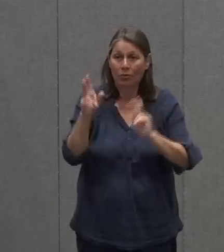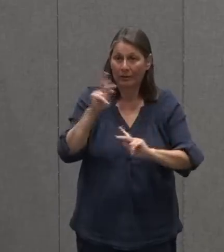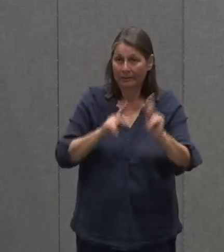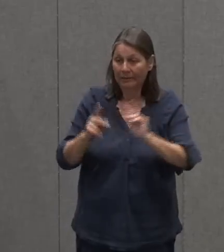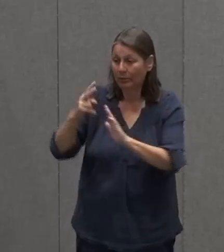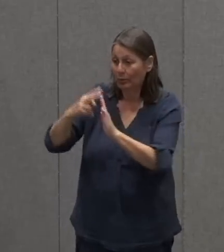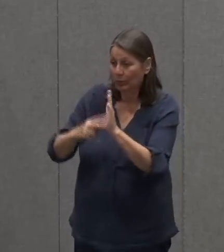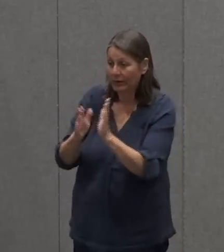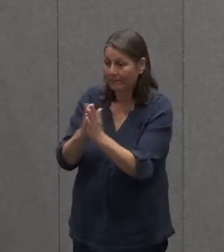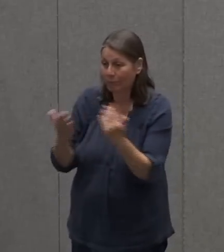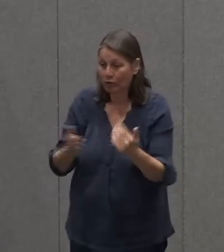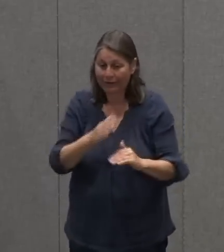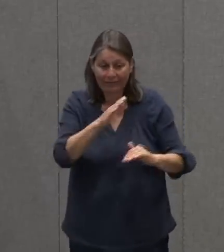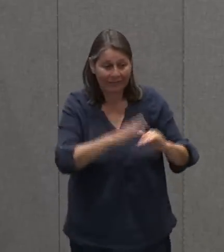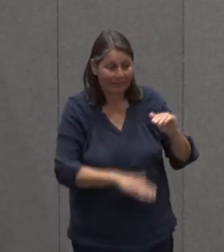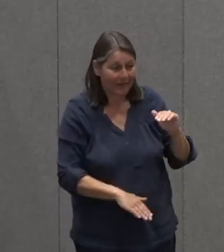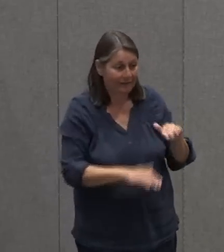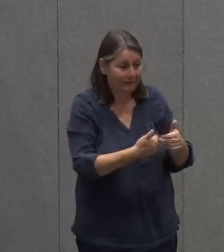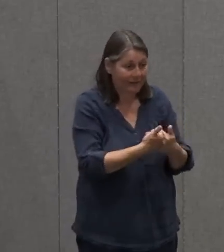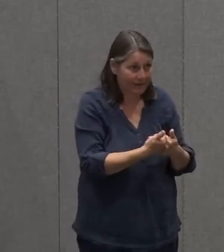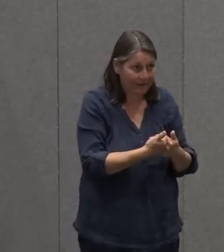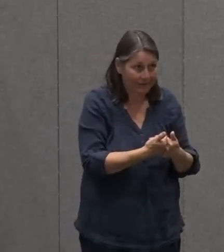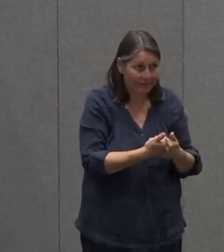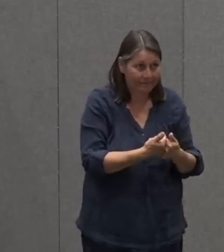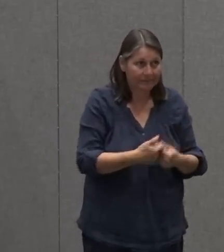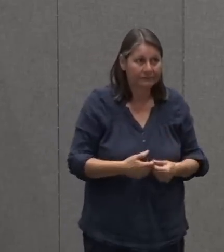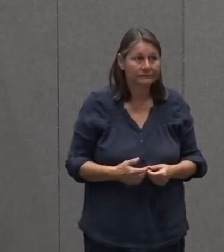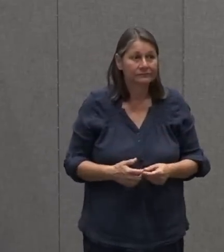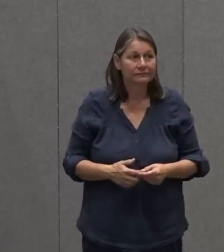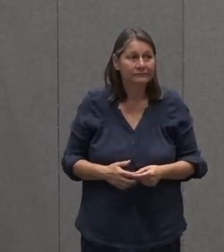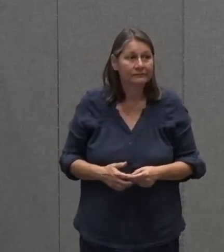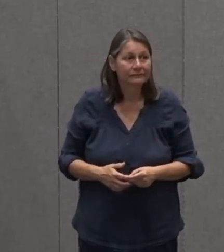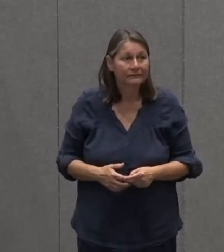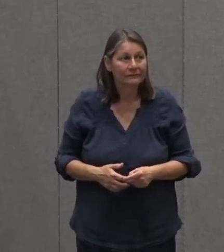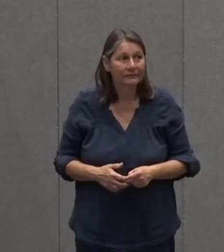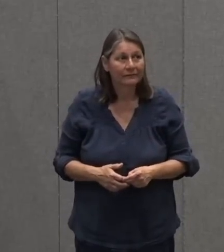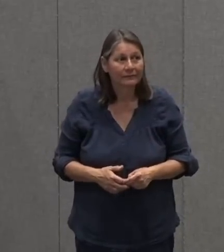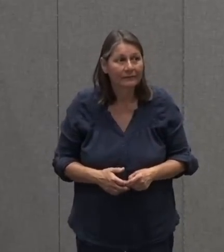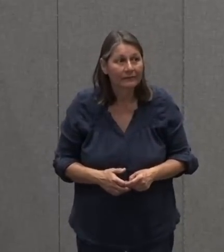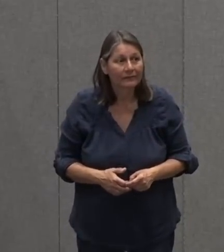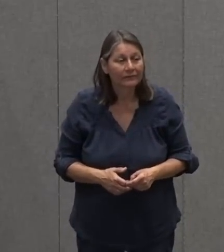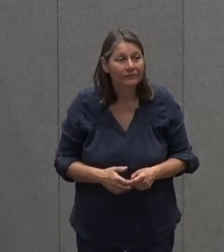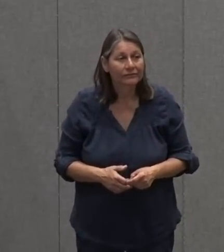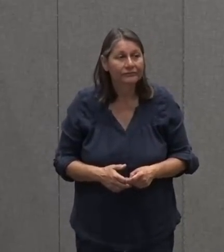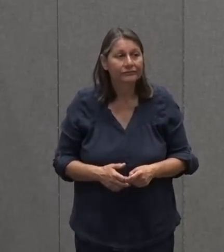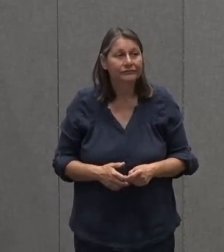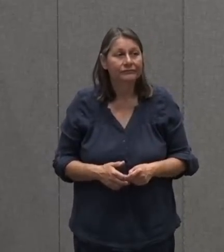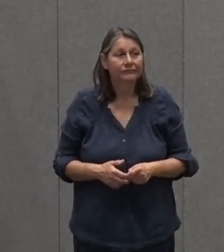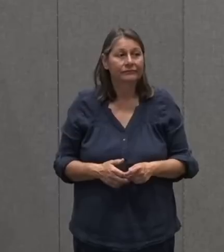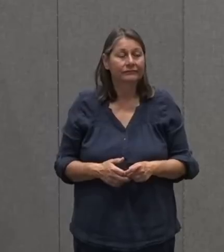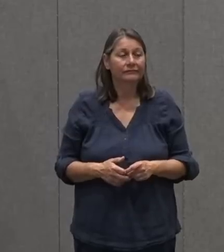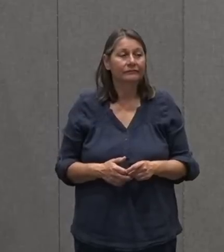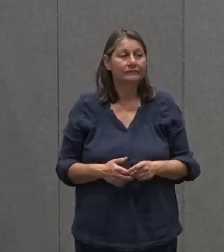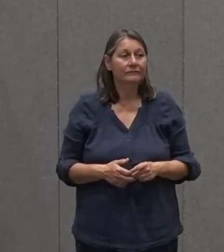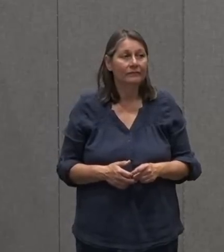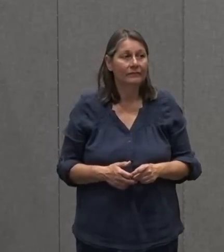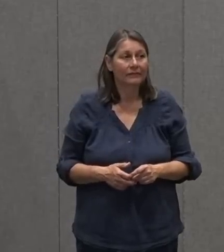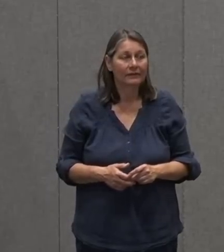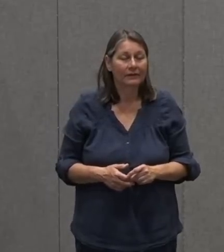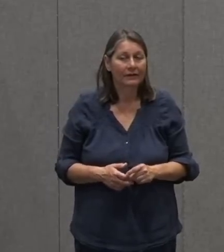we know that we're looking for this number right over here. It could also be set up a little bit differently but I'm thinking, what could I do to figure that out?